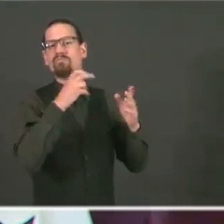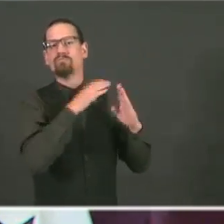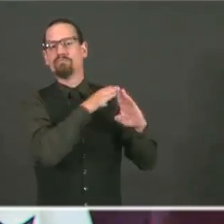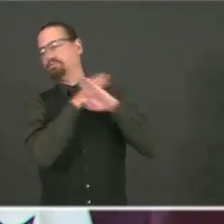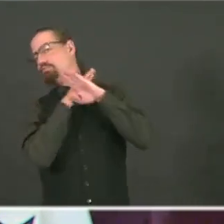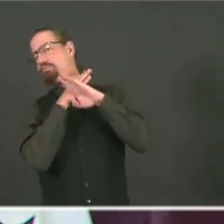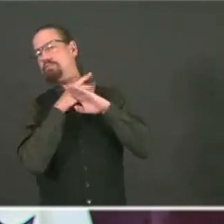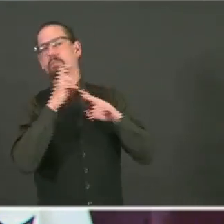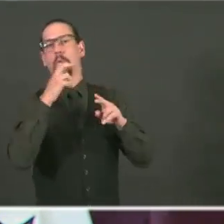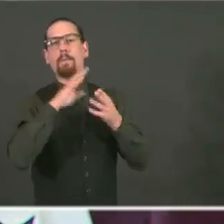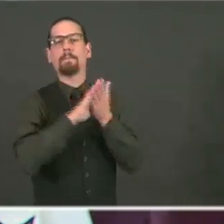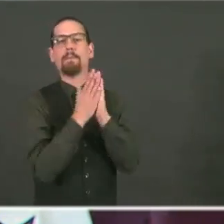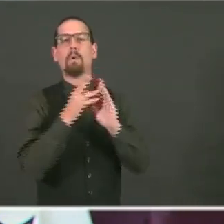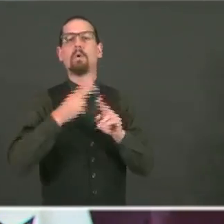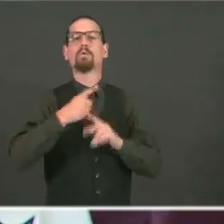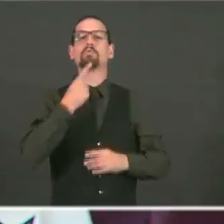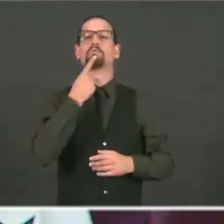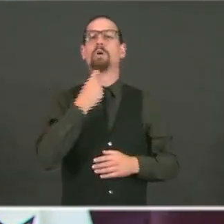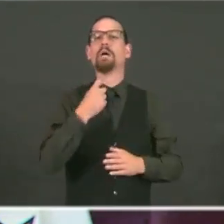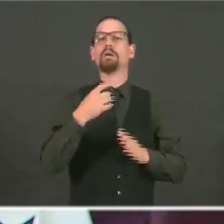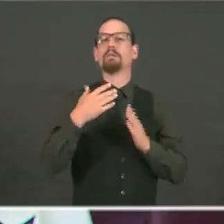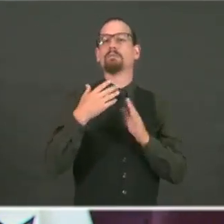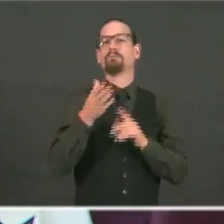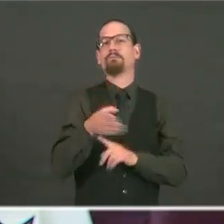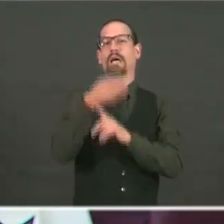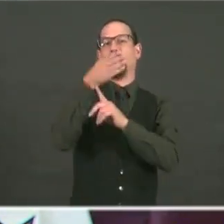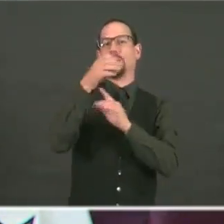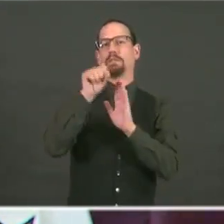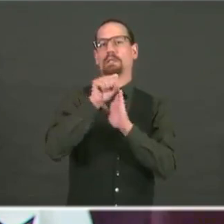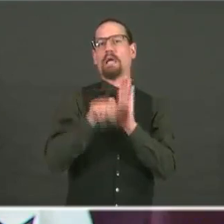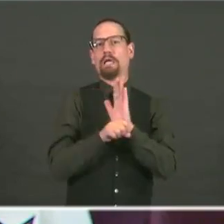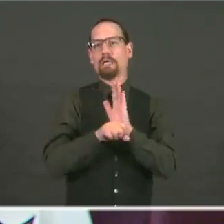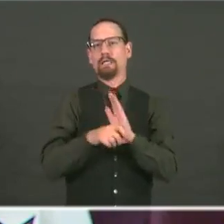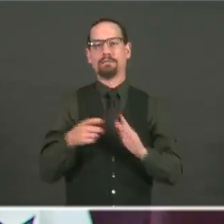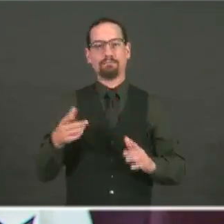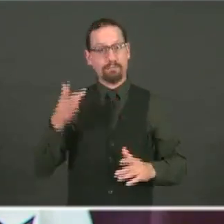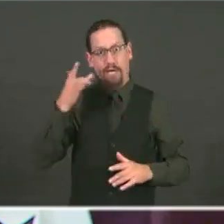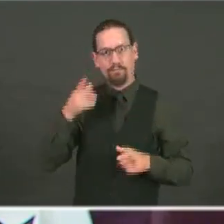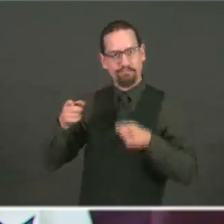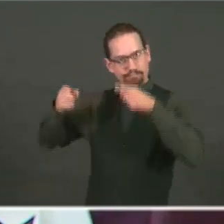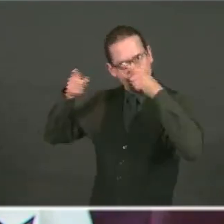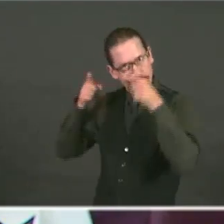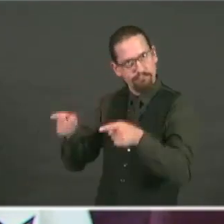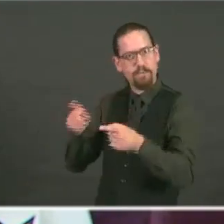CONNECTICUT AND NEW YORK. UNFORTUNATELY, WE ARE ON THE TRAVEL RESTRICTION LIST FOR THOSE TWO STATES.